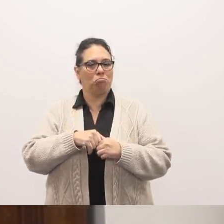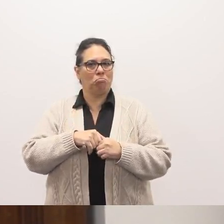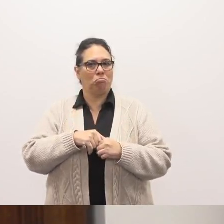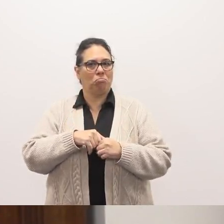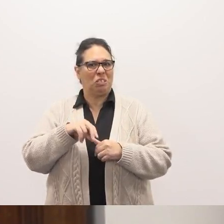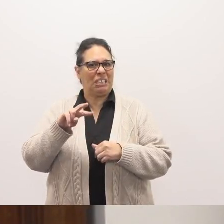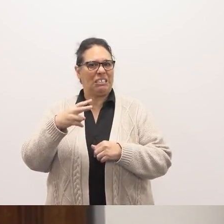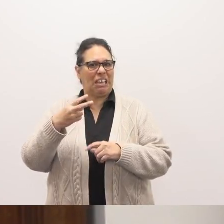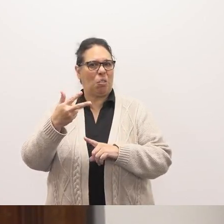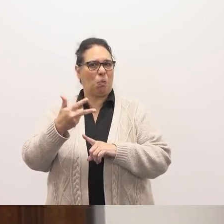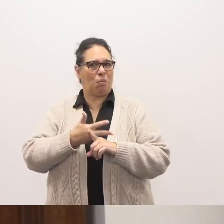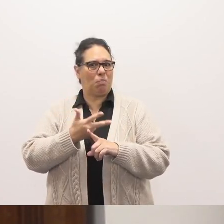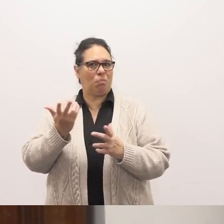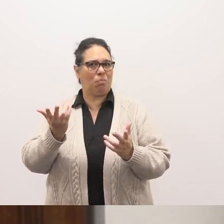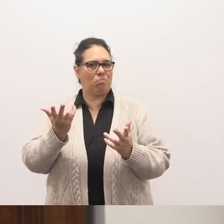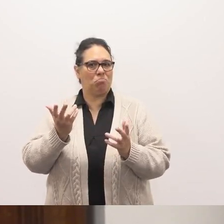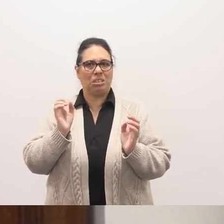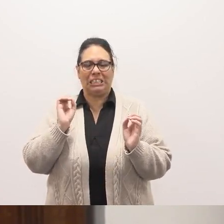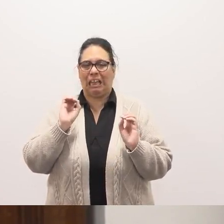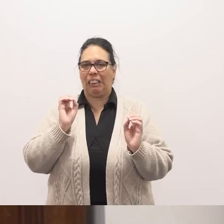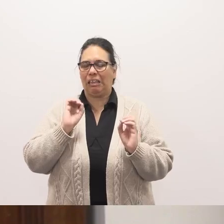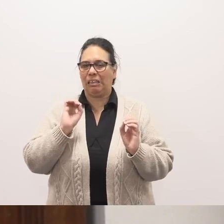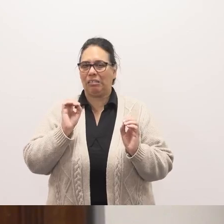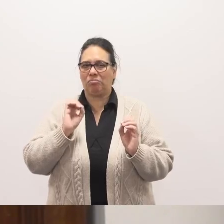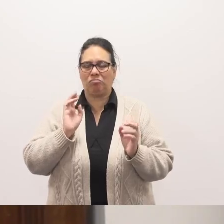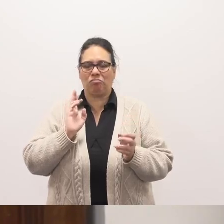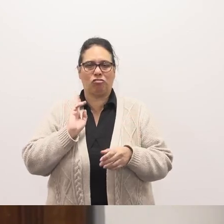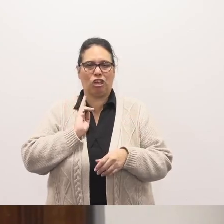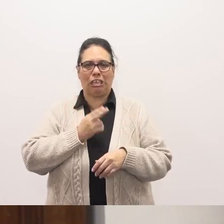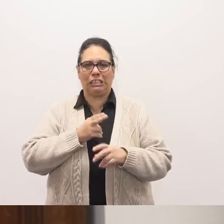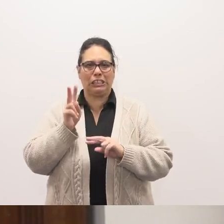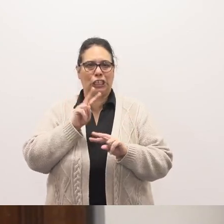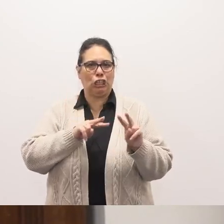So, there's nothing for us to look at, really, on that one.